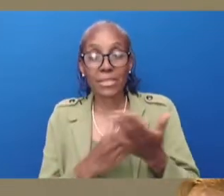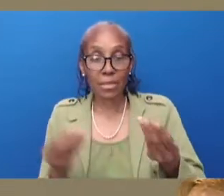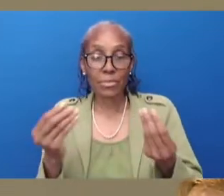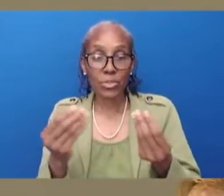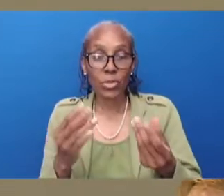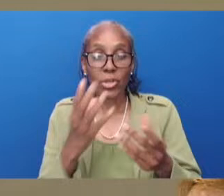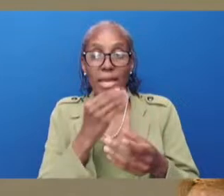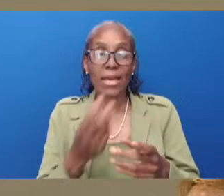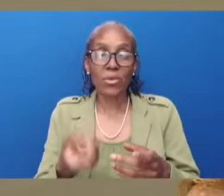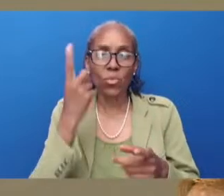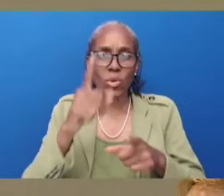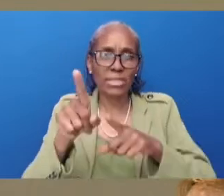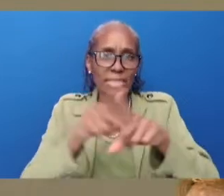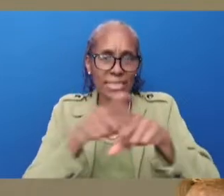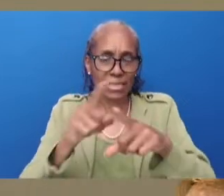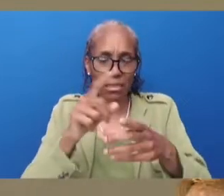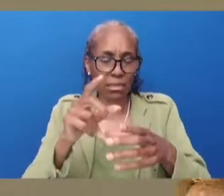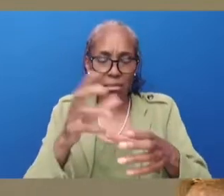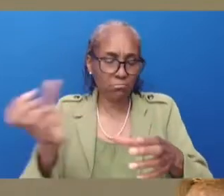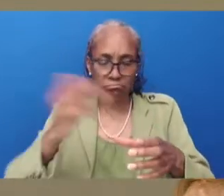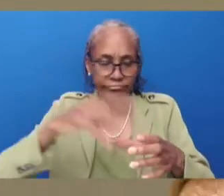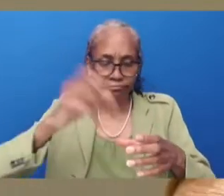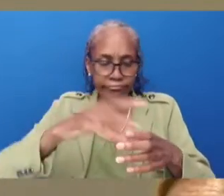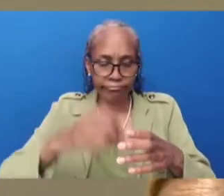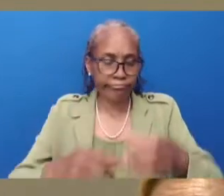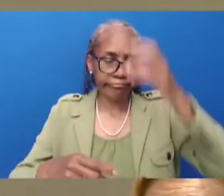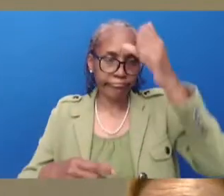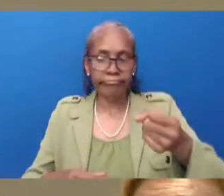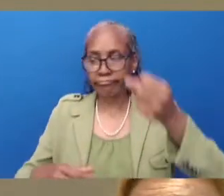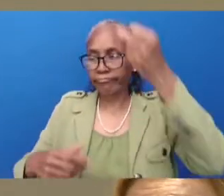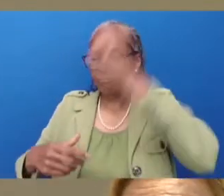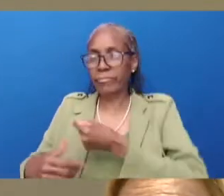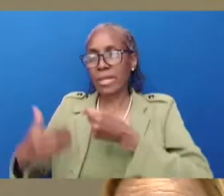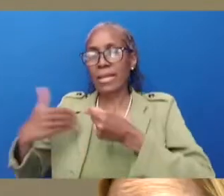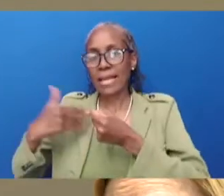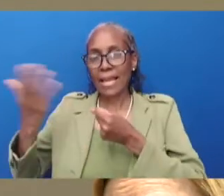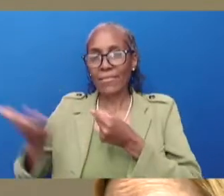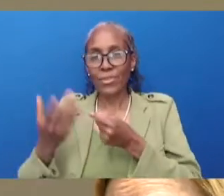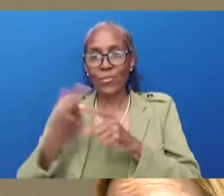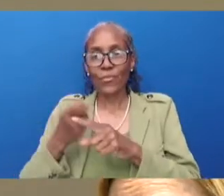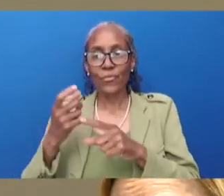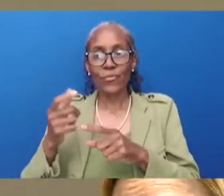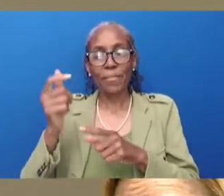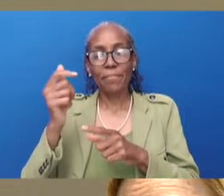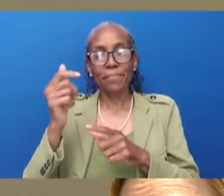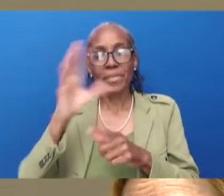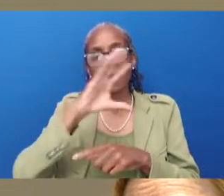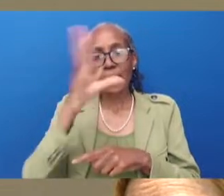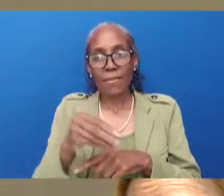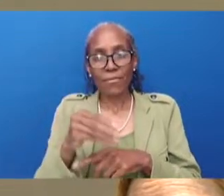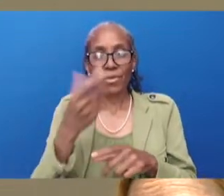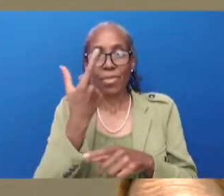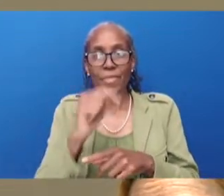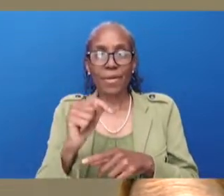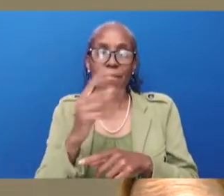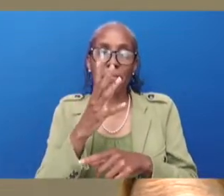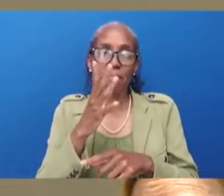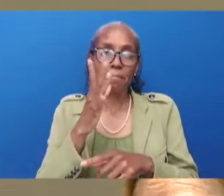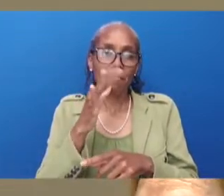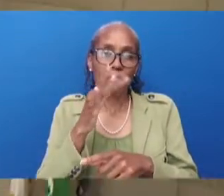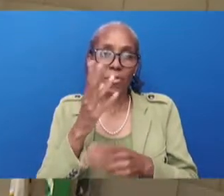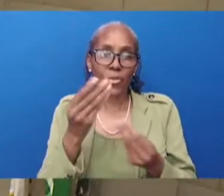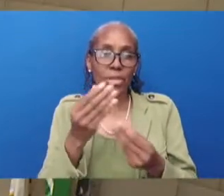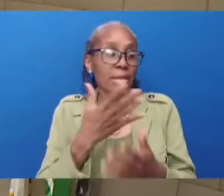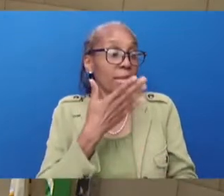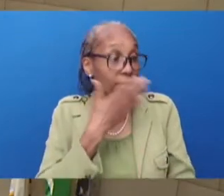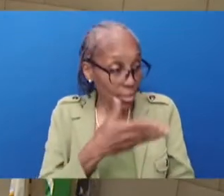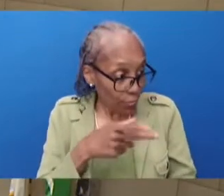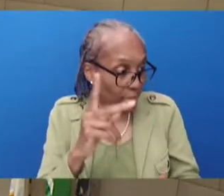HAVE BEEN THERE AND I HAVE SOME